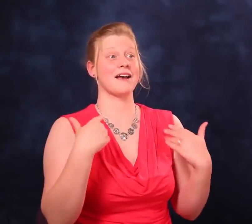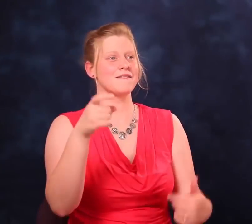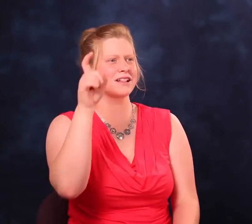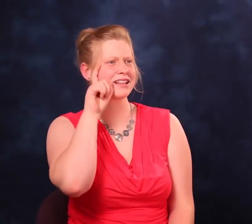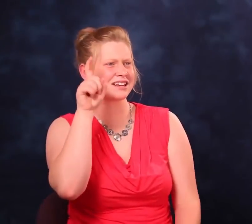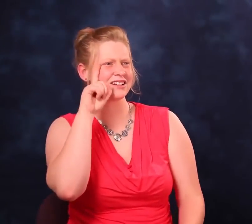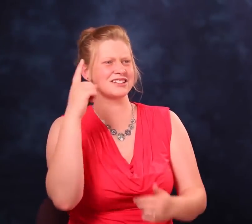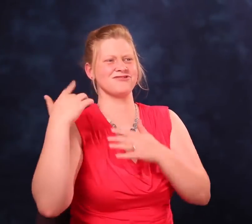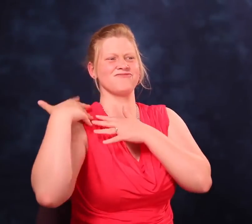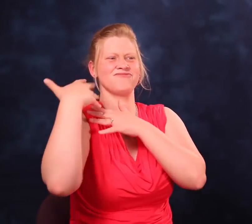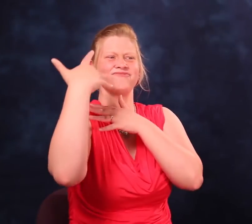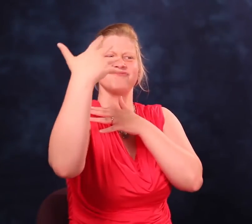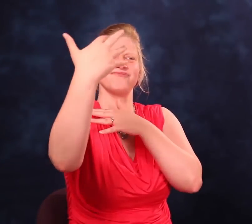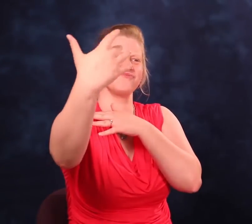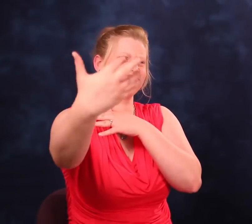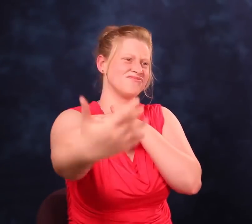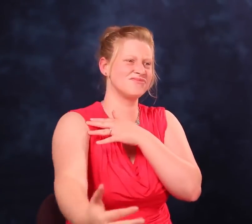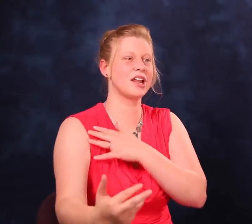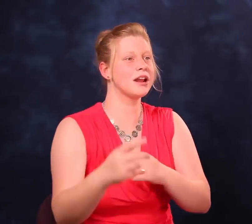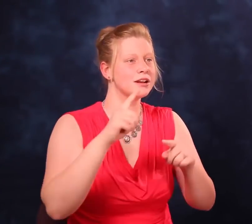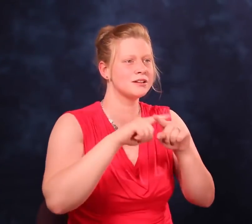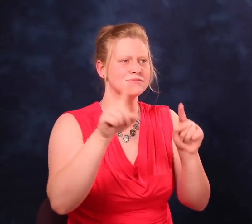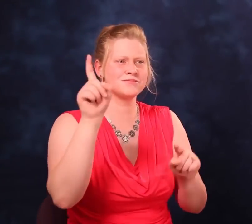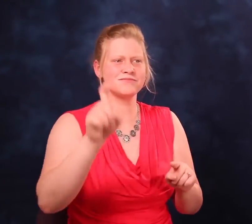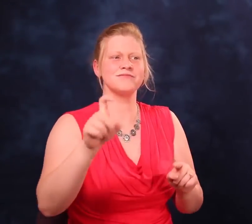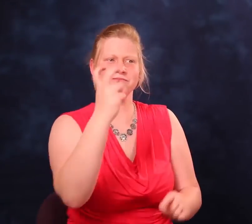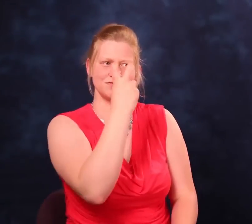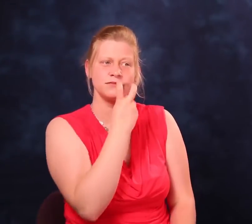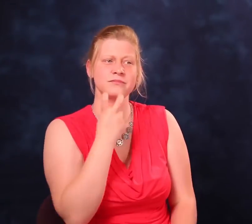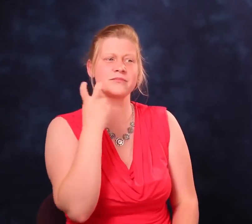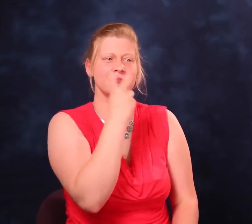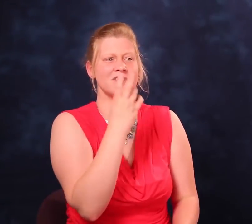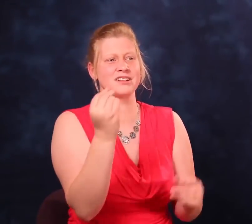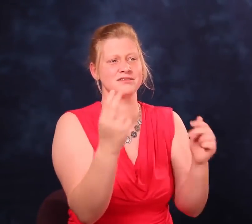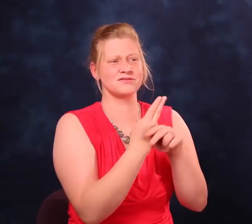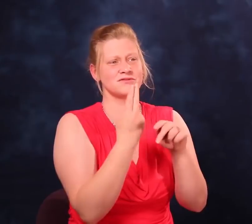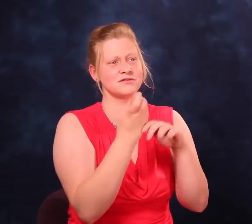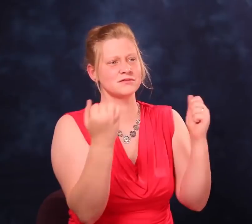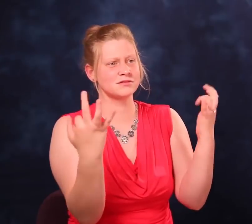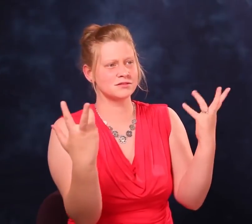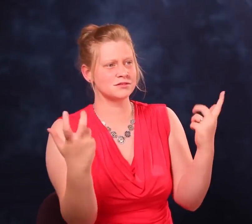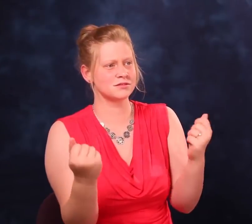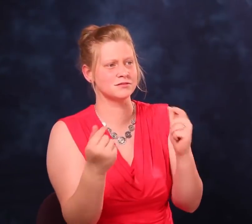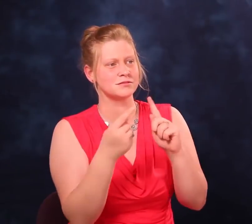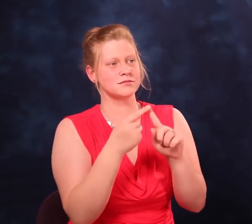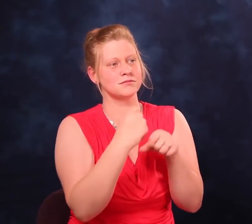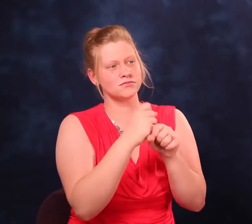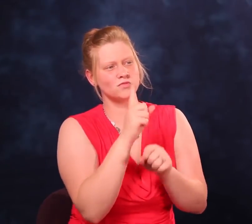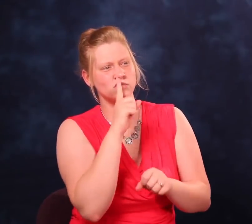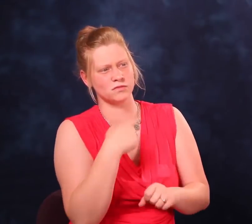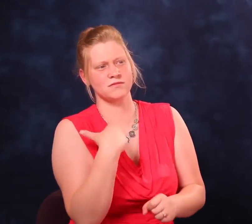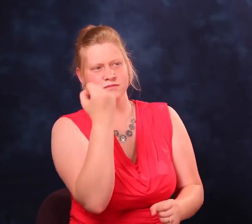I have worn hearing aids ever since but need to read lips and use sign language to make